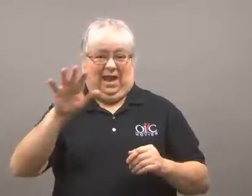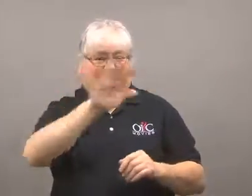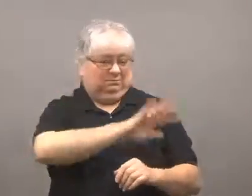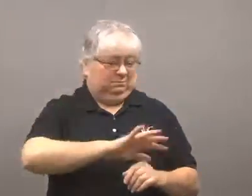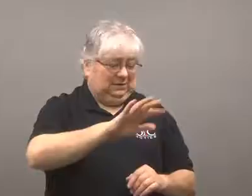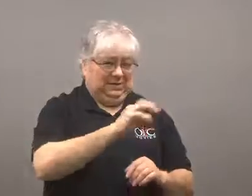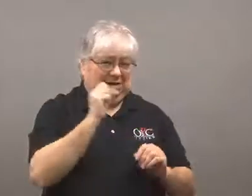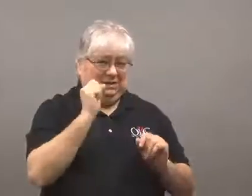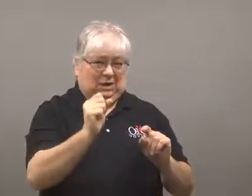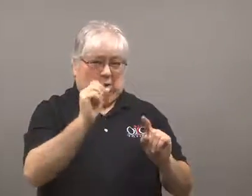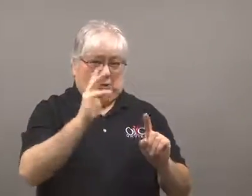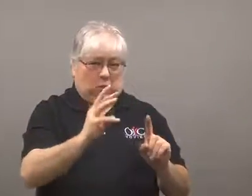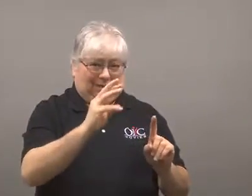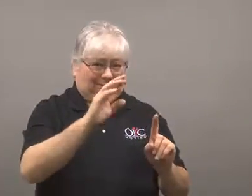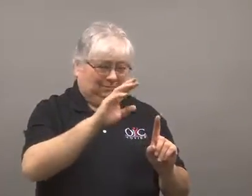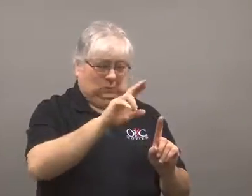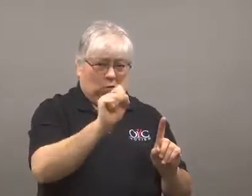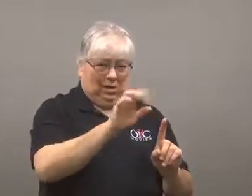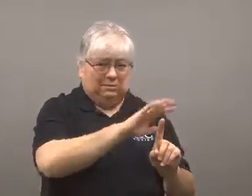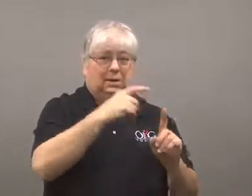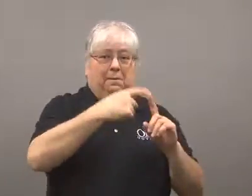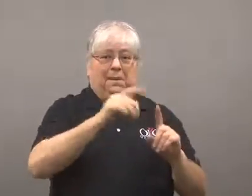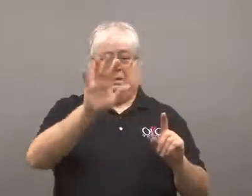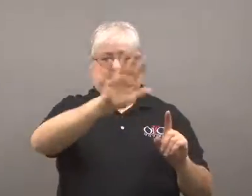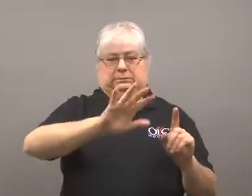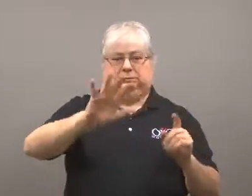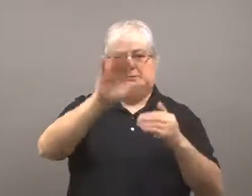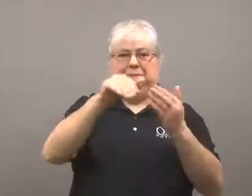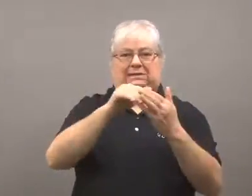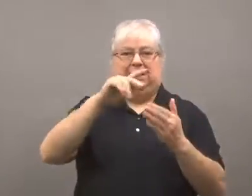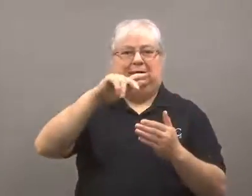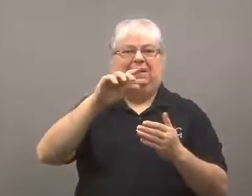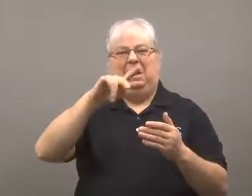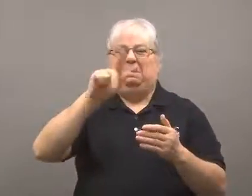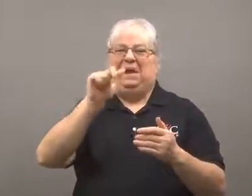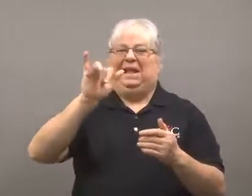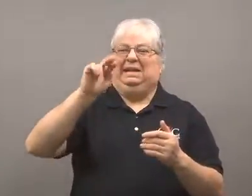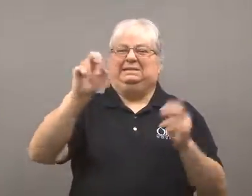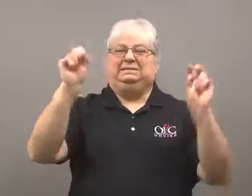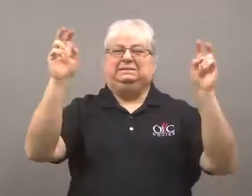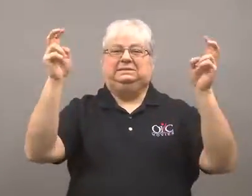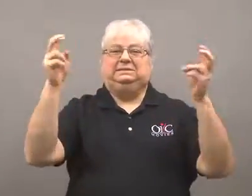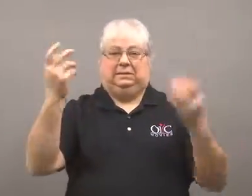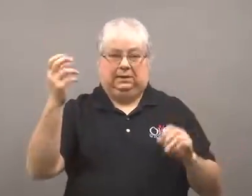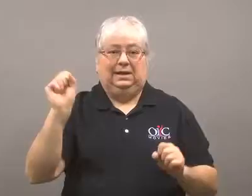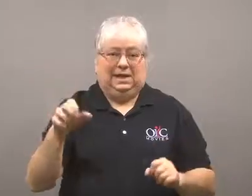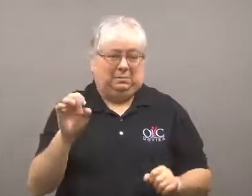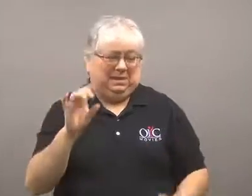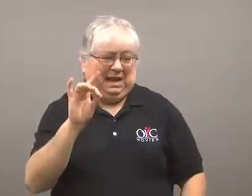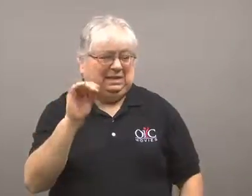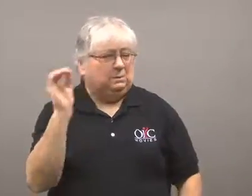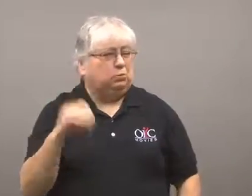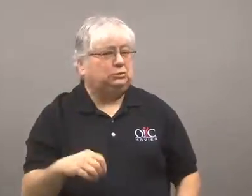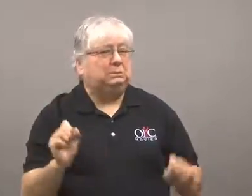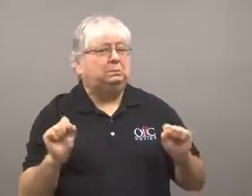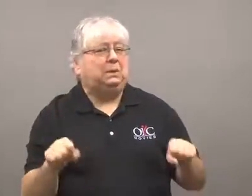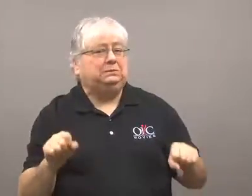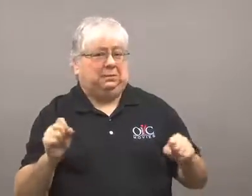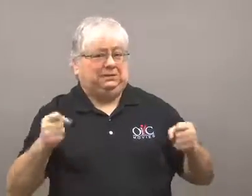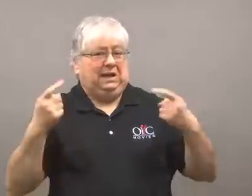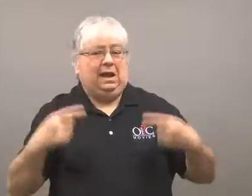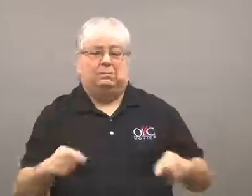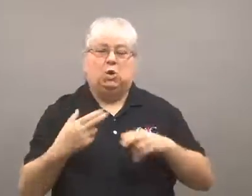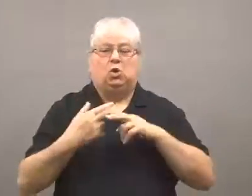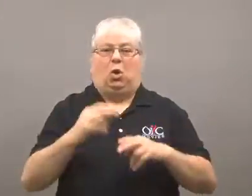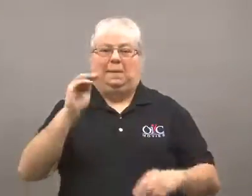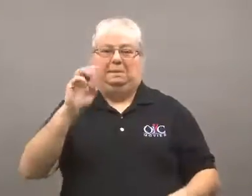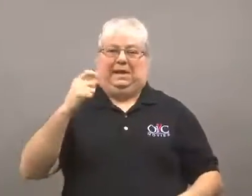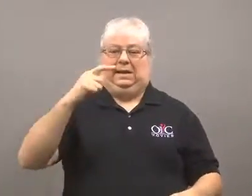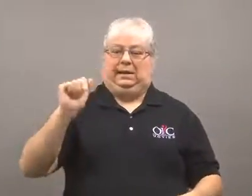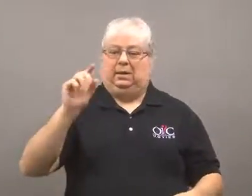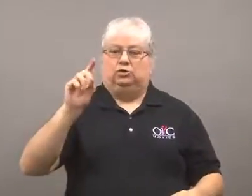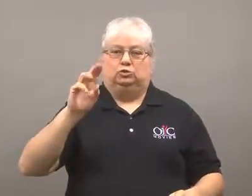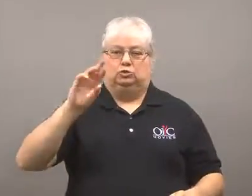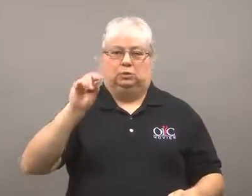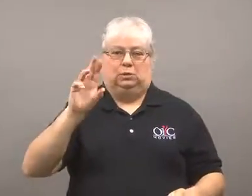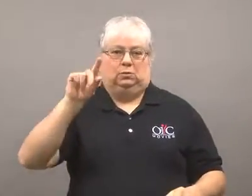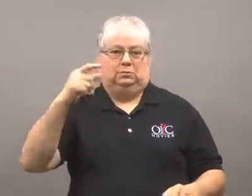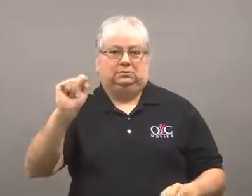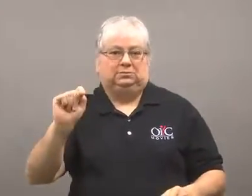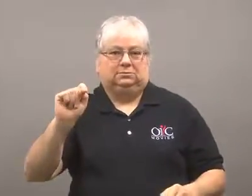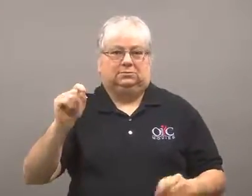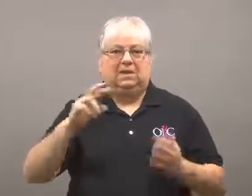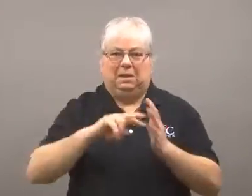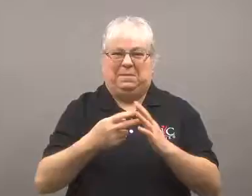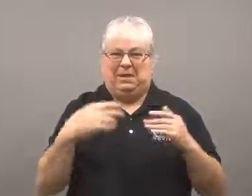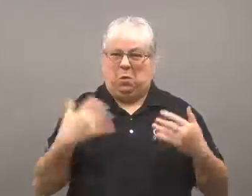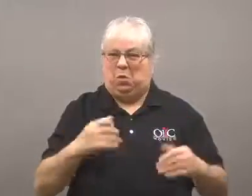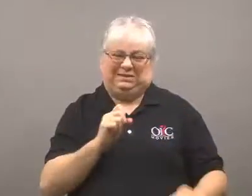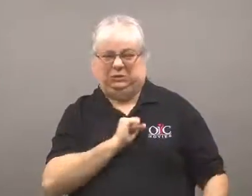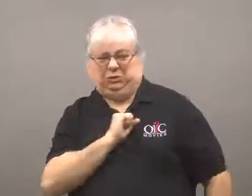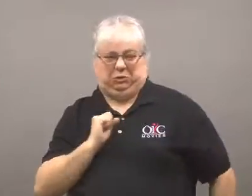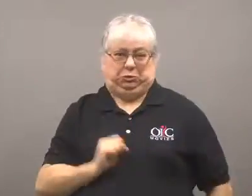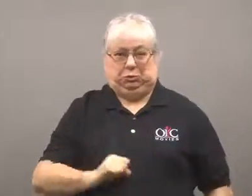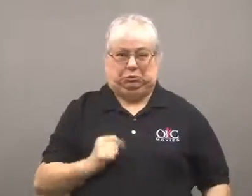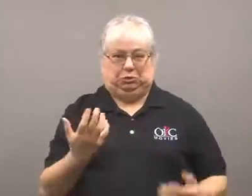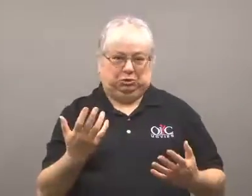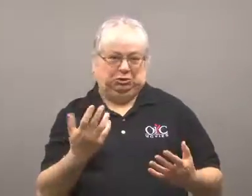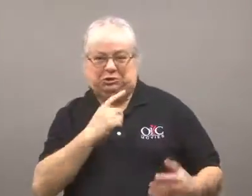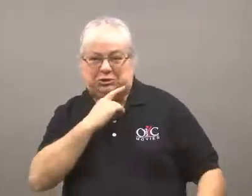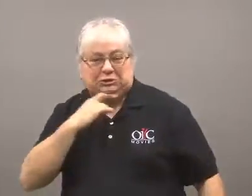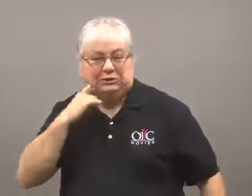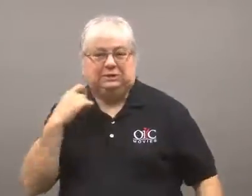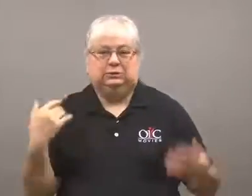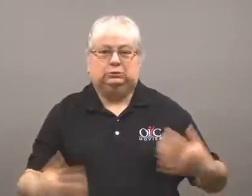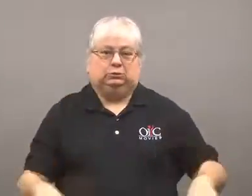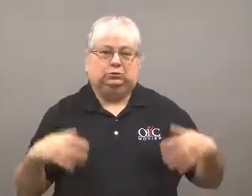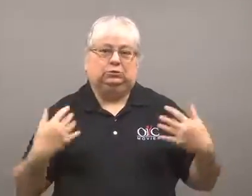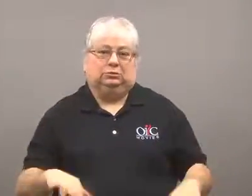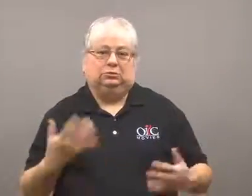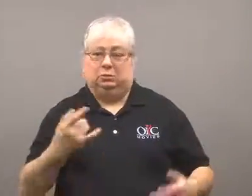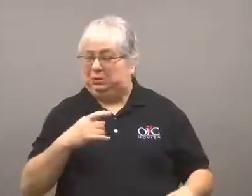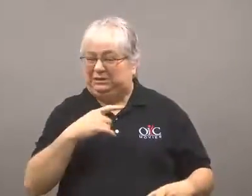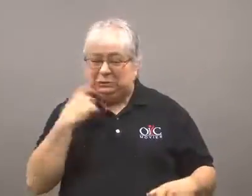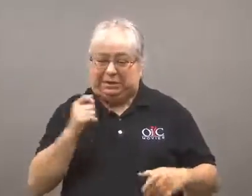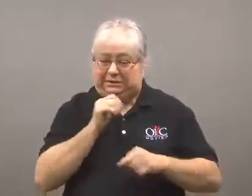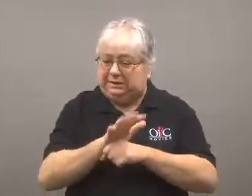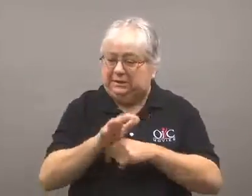the American southwest and central plains can expect an 80% chance of a megadrought.